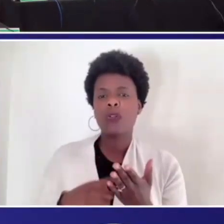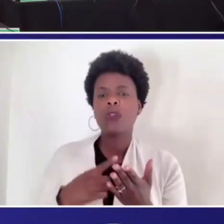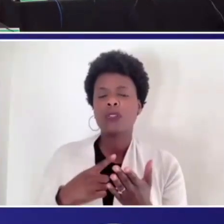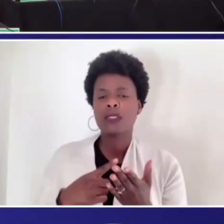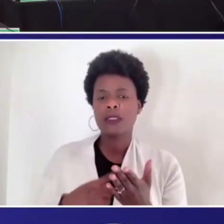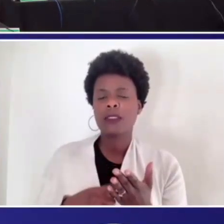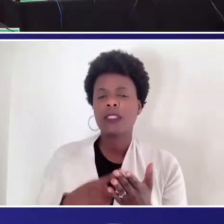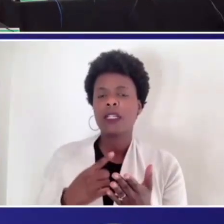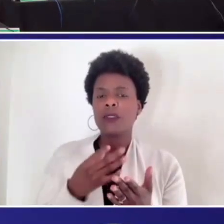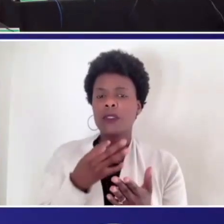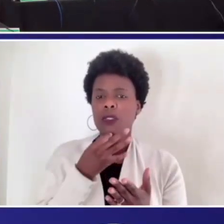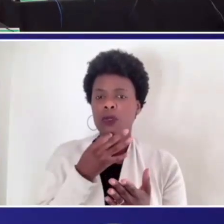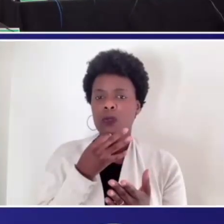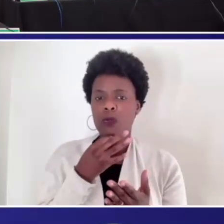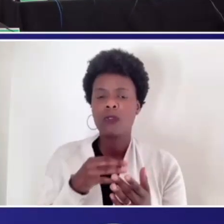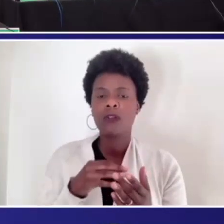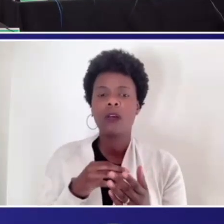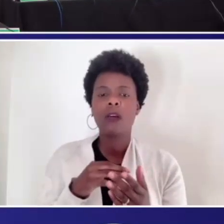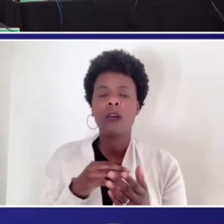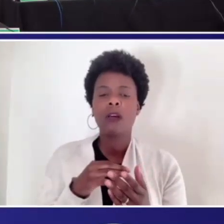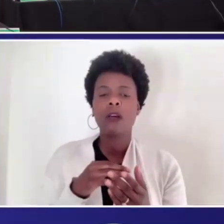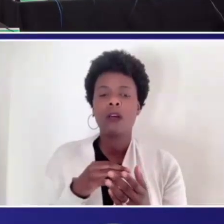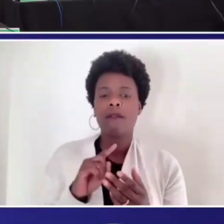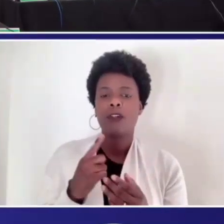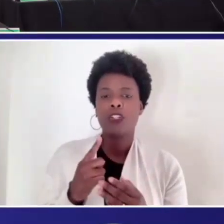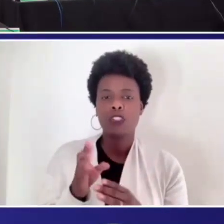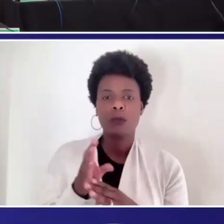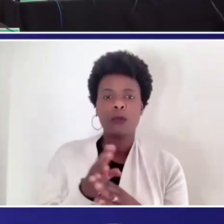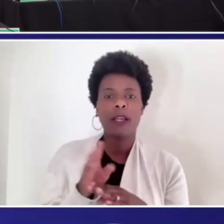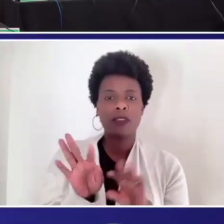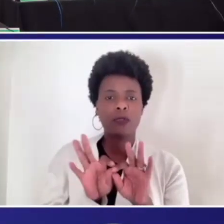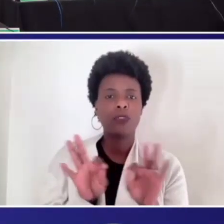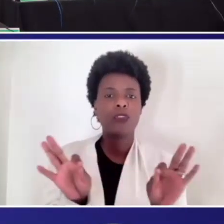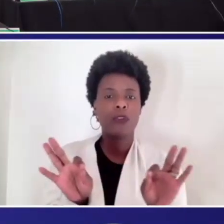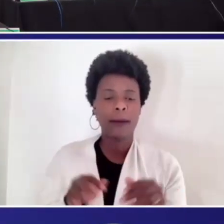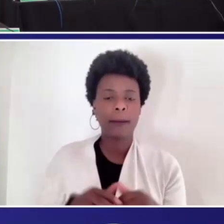where that's drawn from. The second element of that is that the